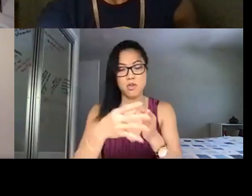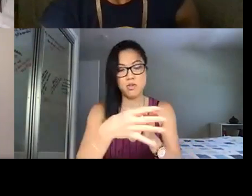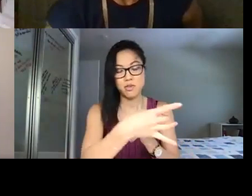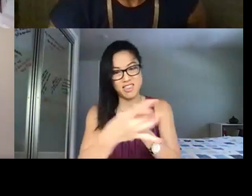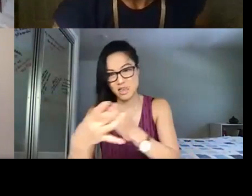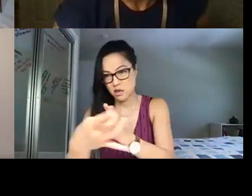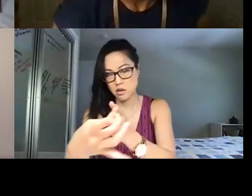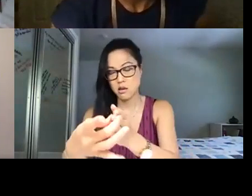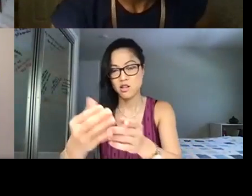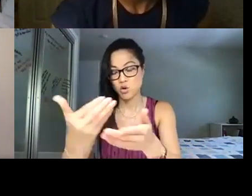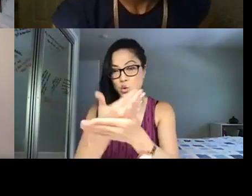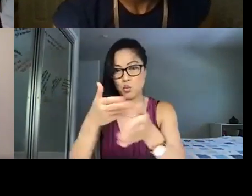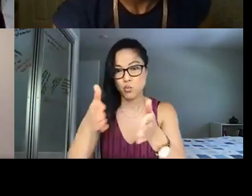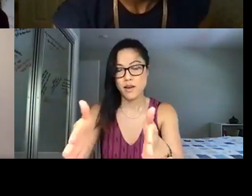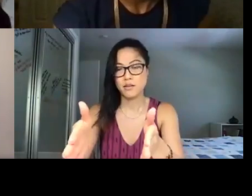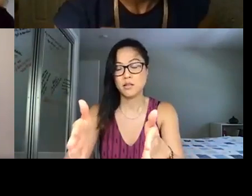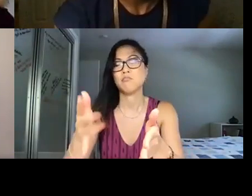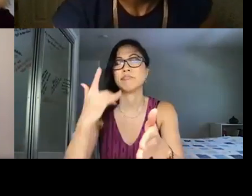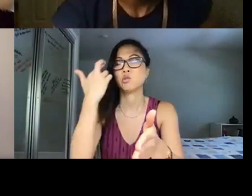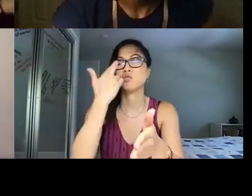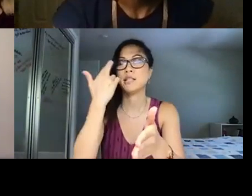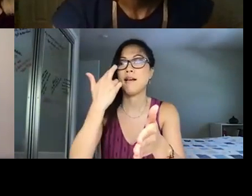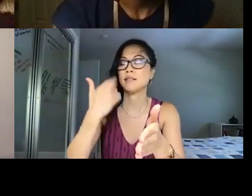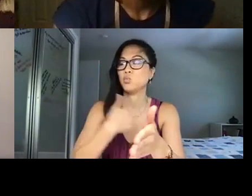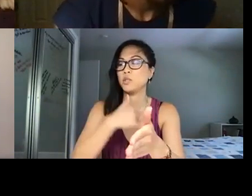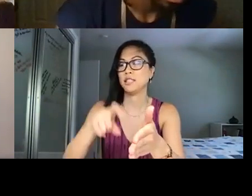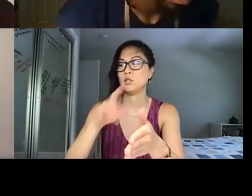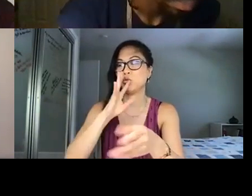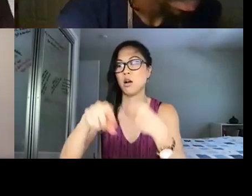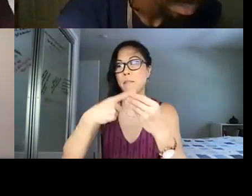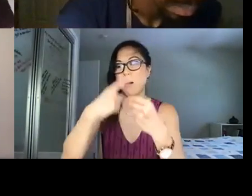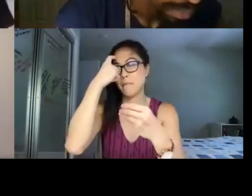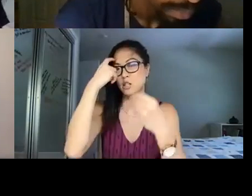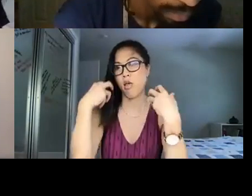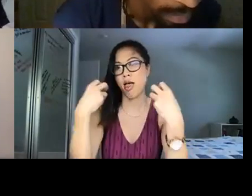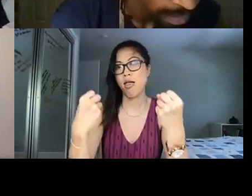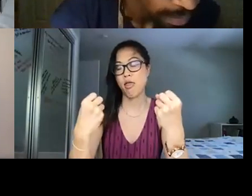need to talk about mental health all the time so that when the next crisis, not if, but when the next crisis happens